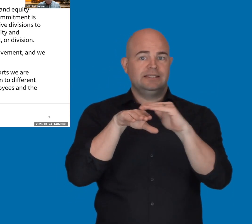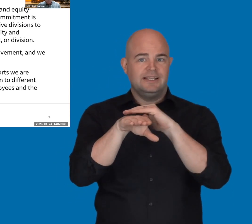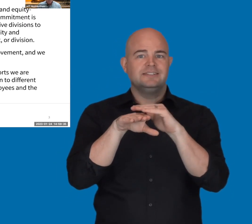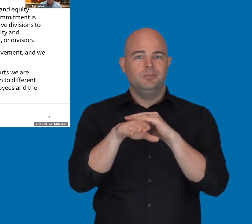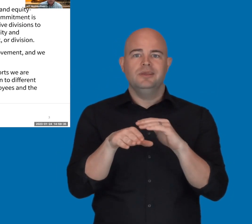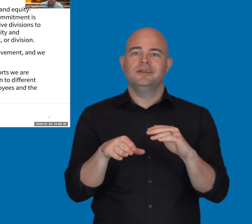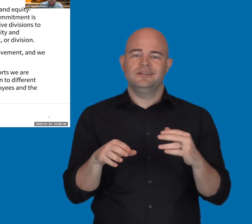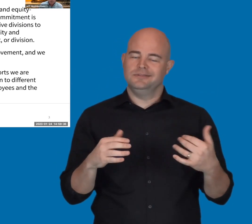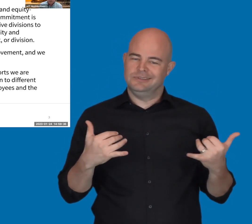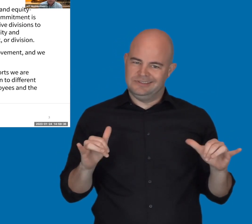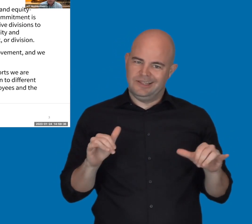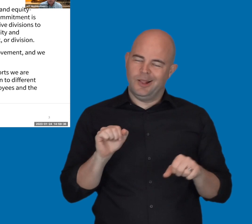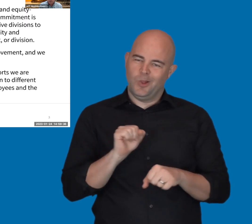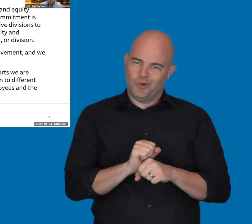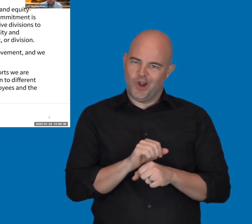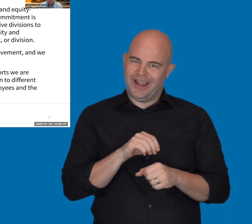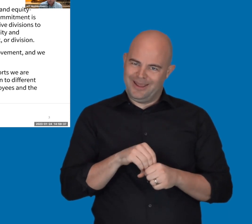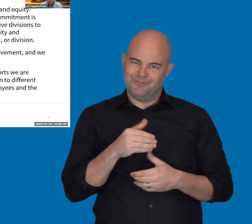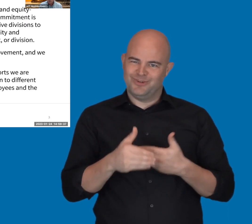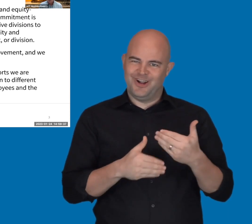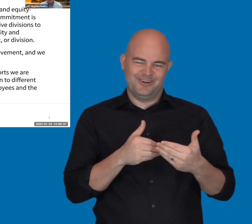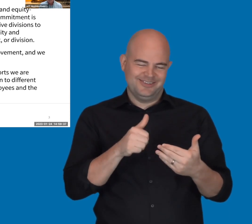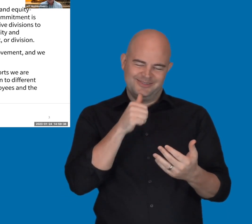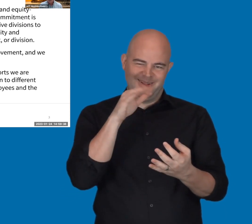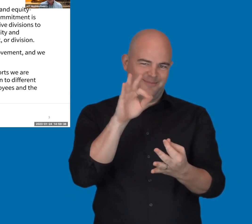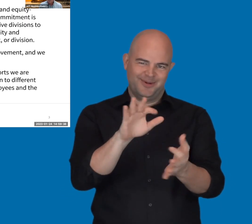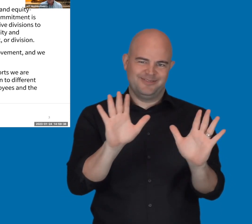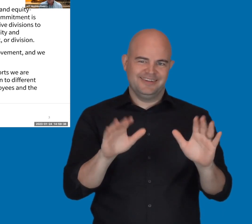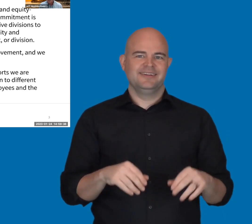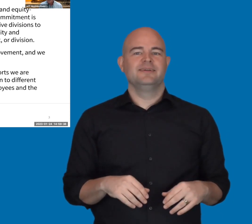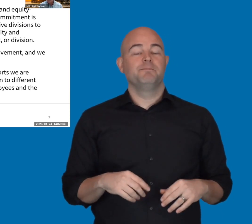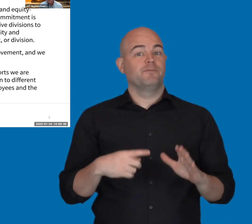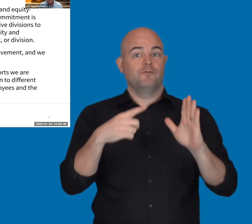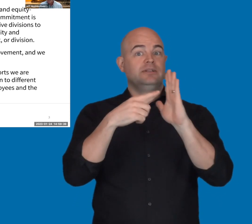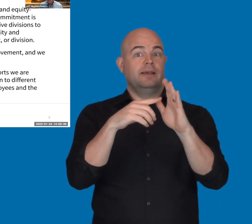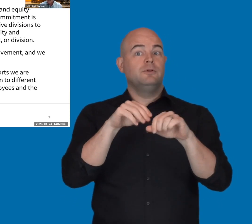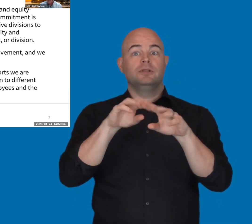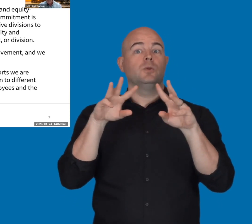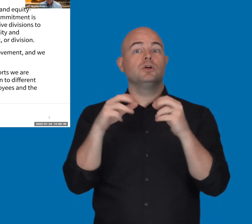to insure accessibility doesn't rest upon him entirely. You know, he is consulted initially